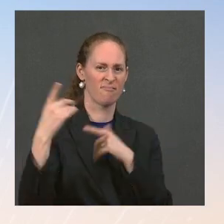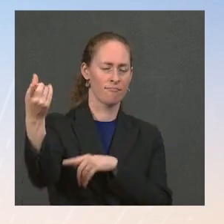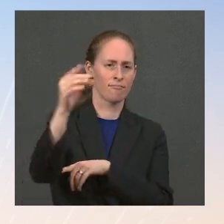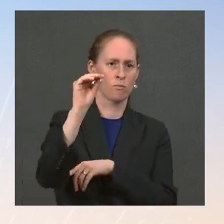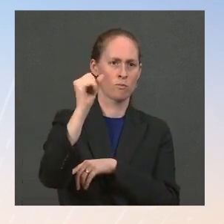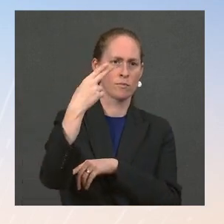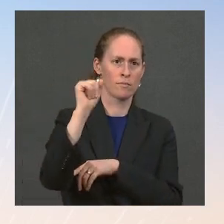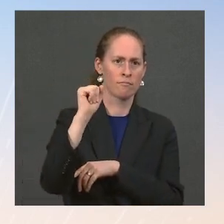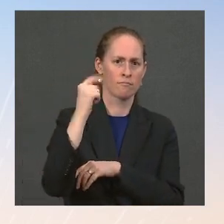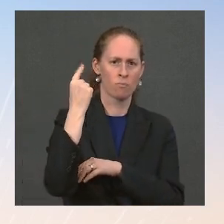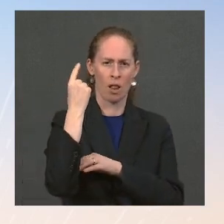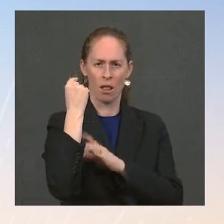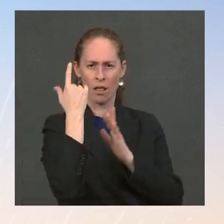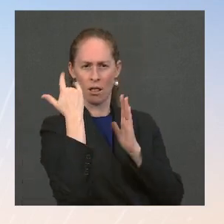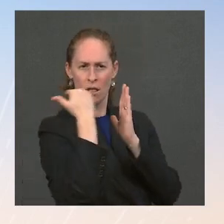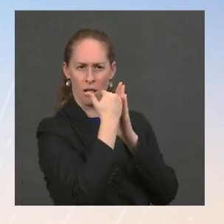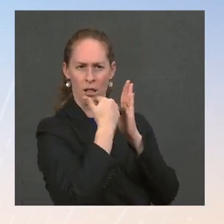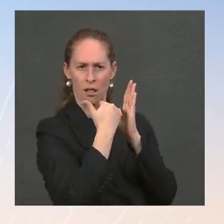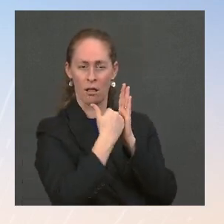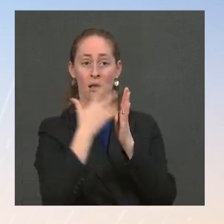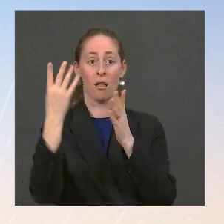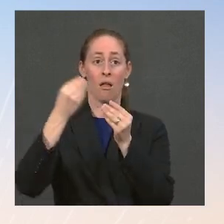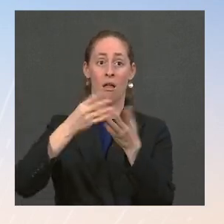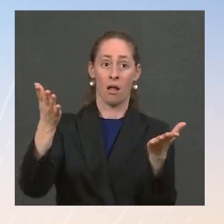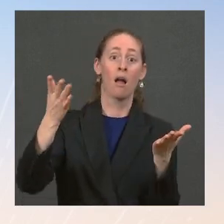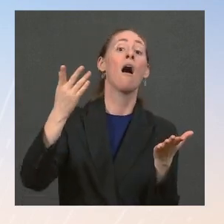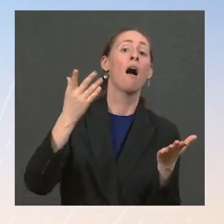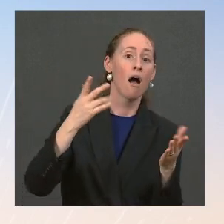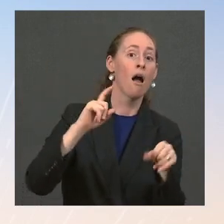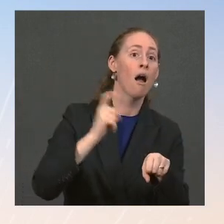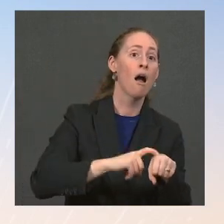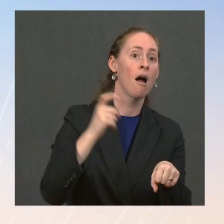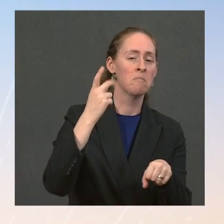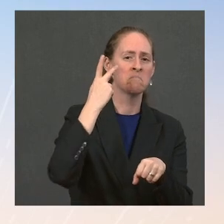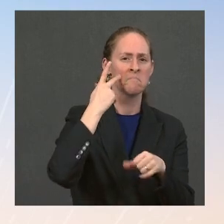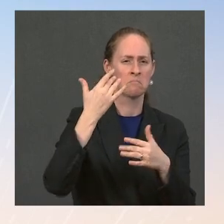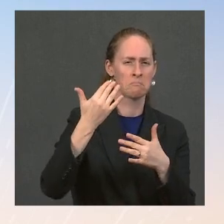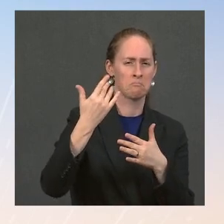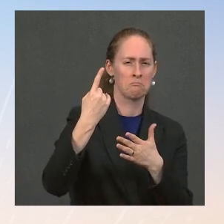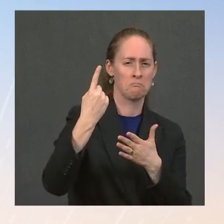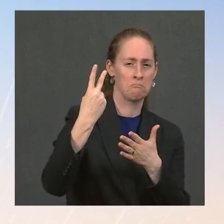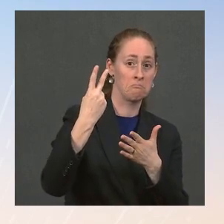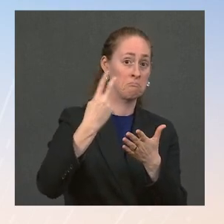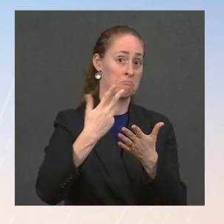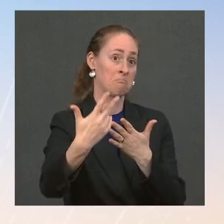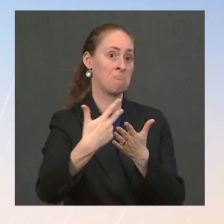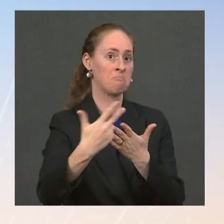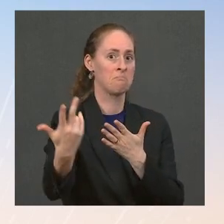we expect it to be several weeks. That remains the case. I don't have an update on the exact timeline.